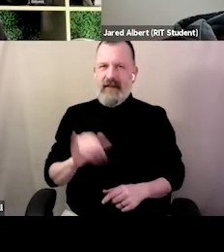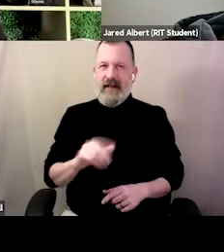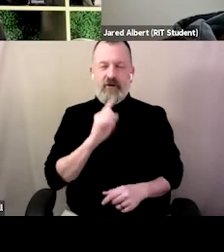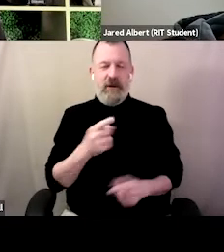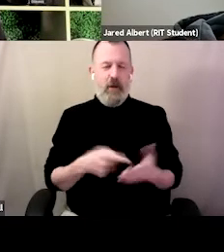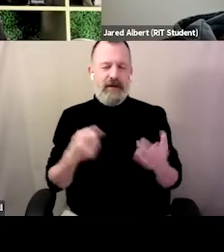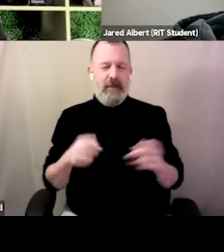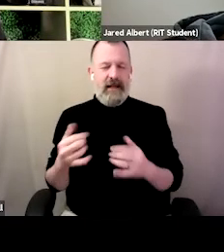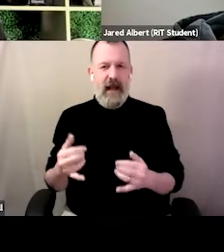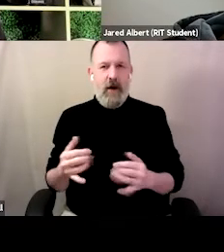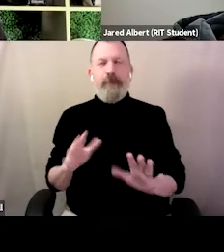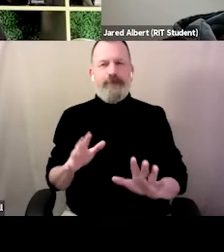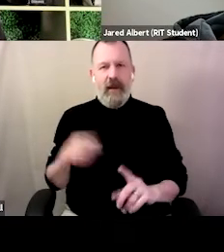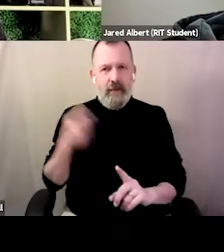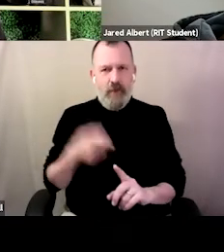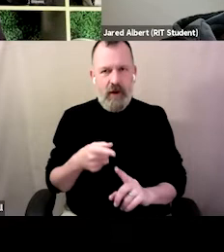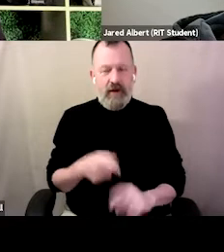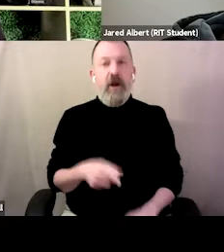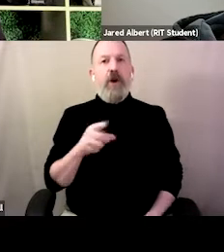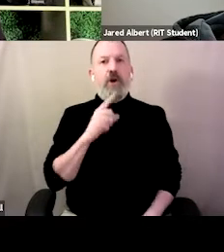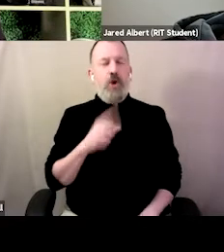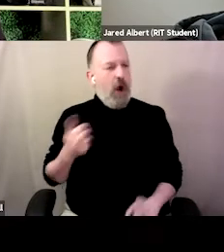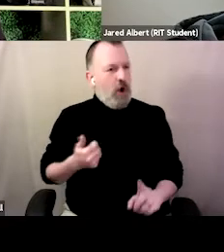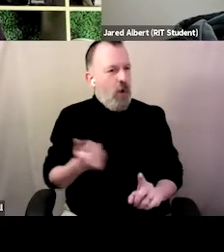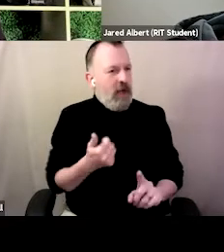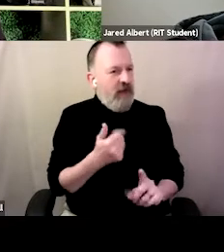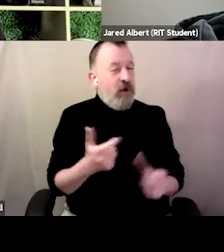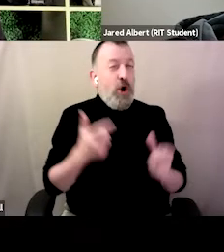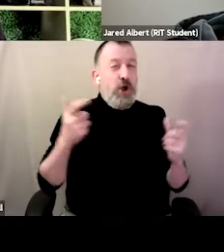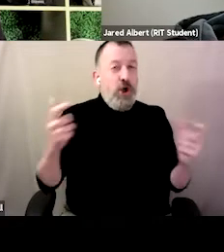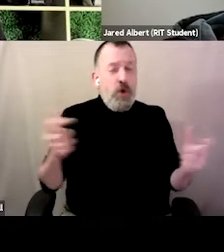the point is you're going after a large US health system in the middle of a pandemic,